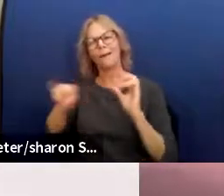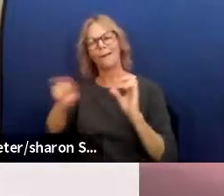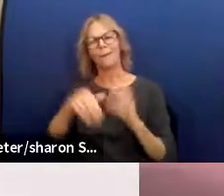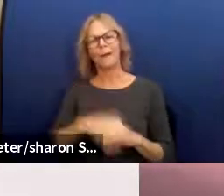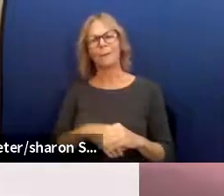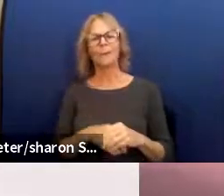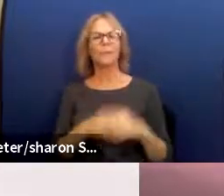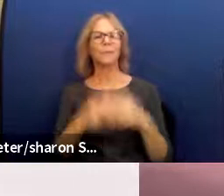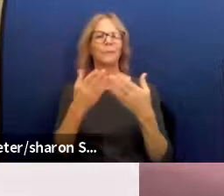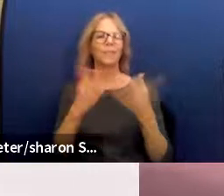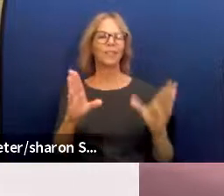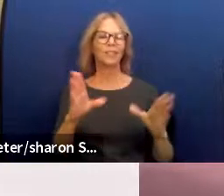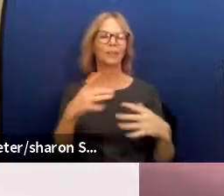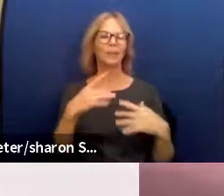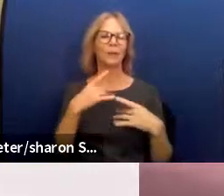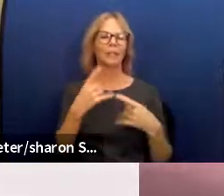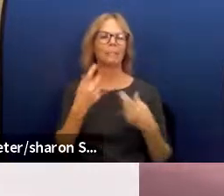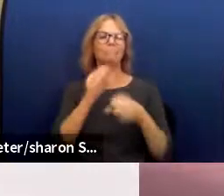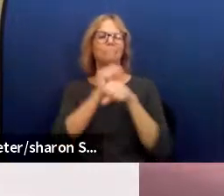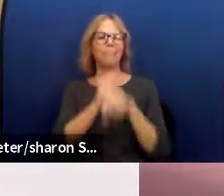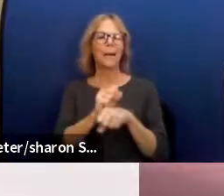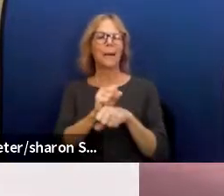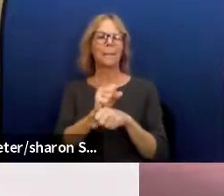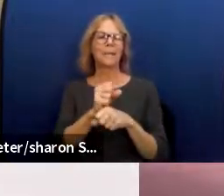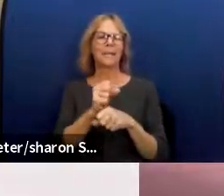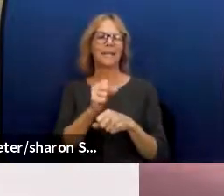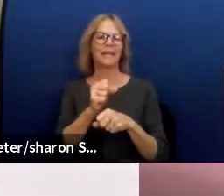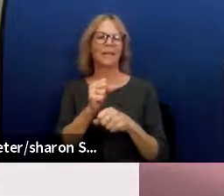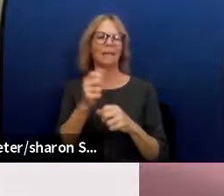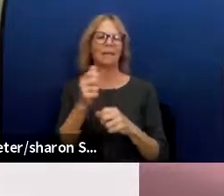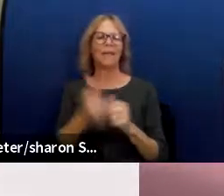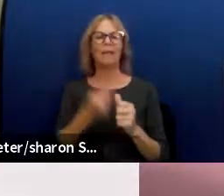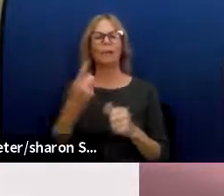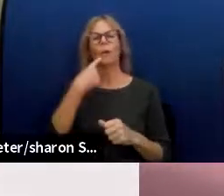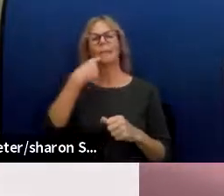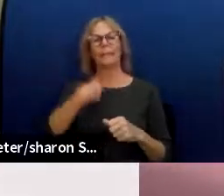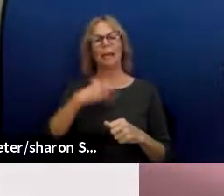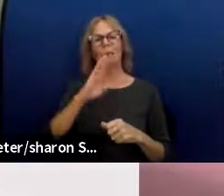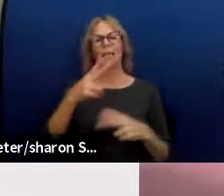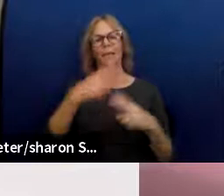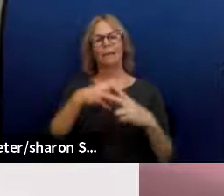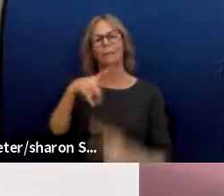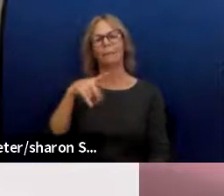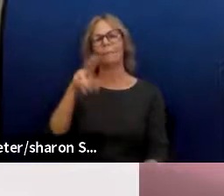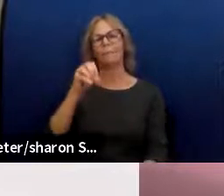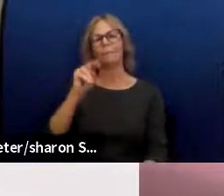general, I like to make a habit of just making everyone told me that their their name and pronouns, and always introducing my